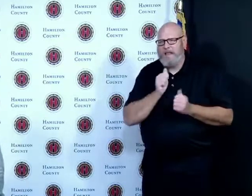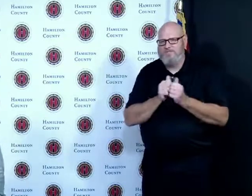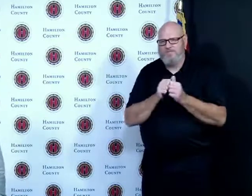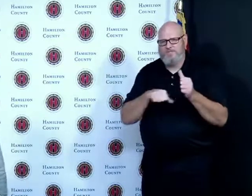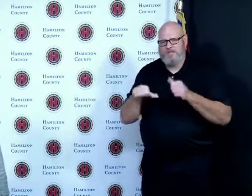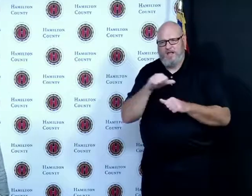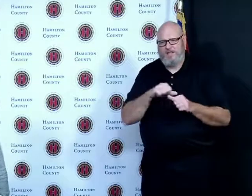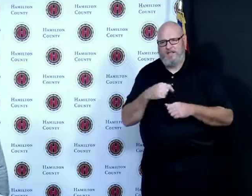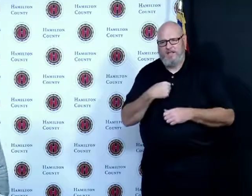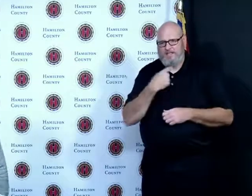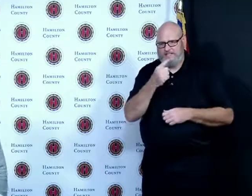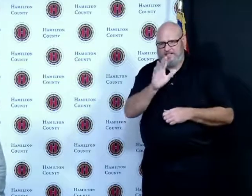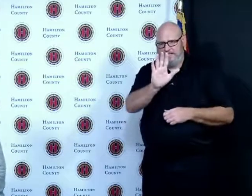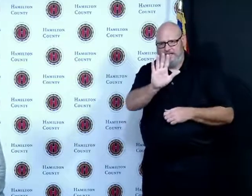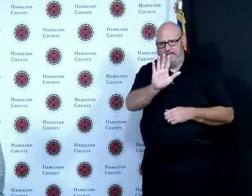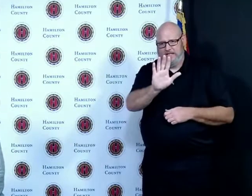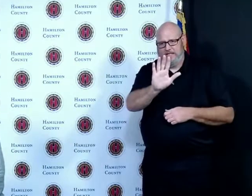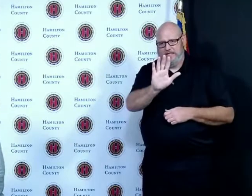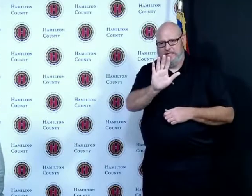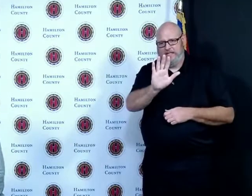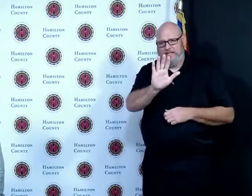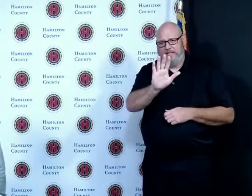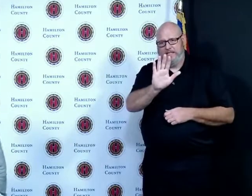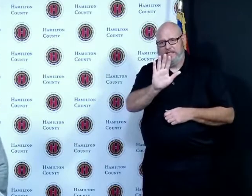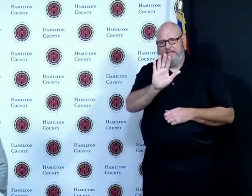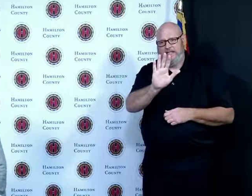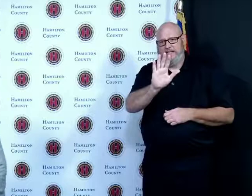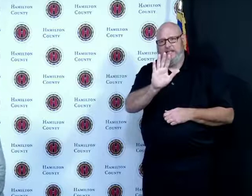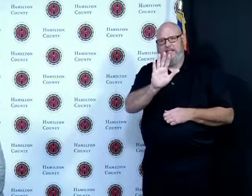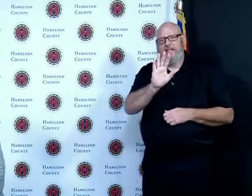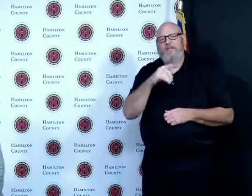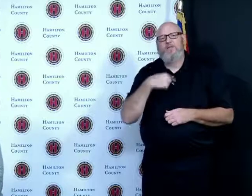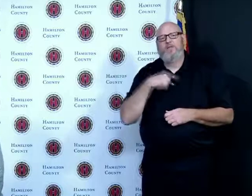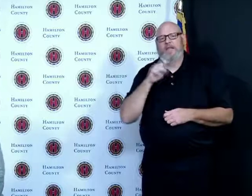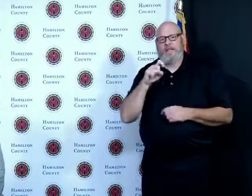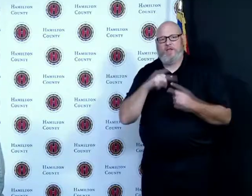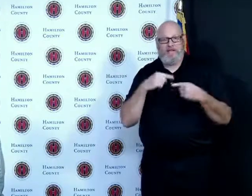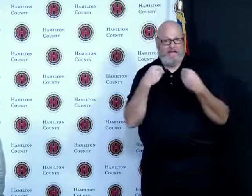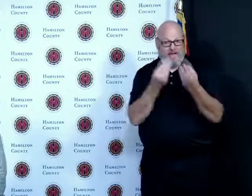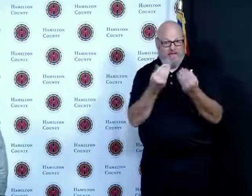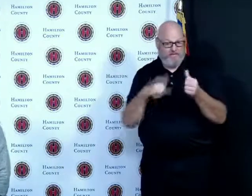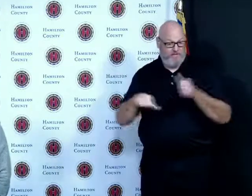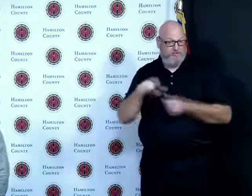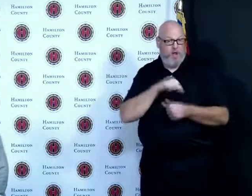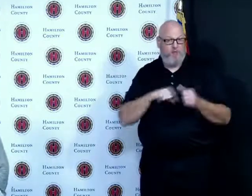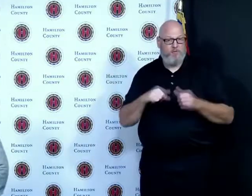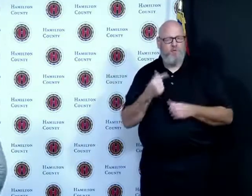give each other grace during this time information is changing rapidly and so I'm going to talk with